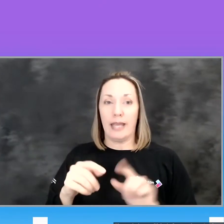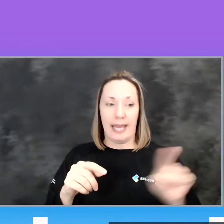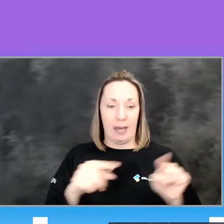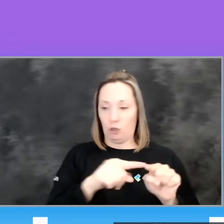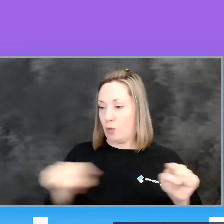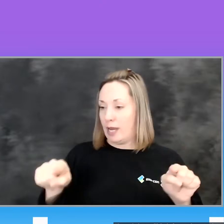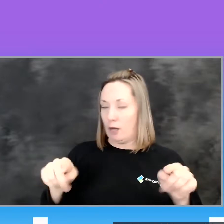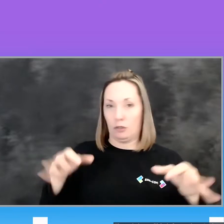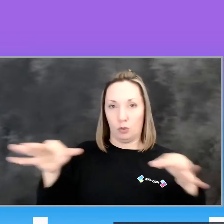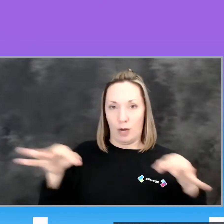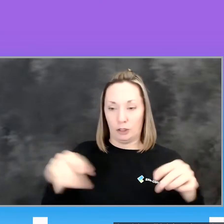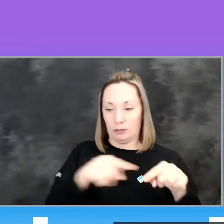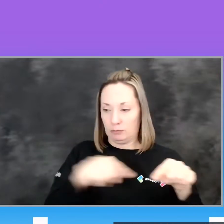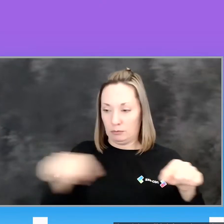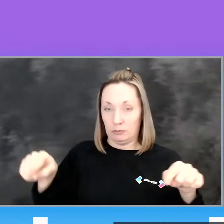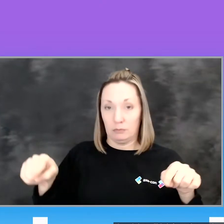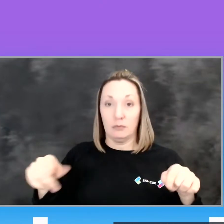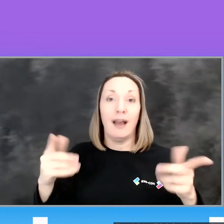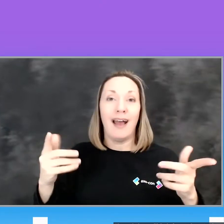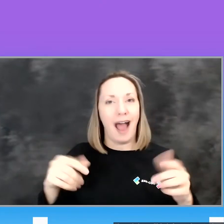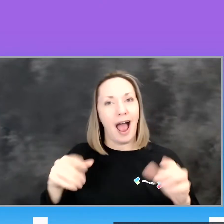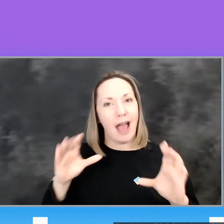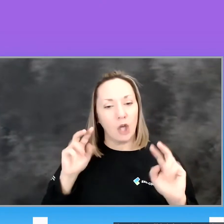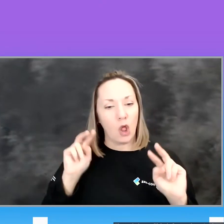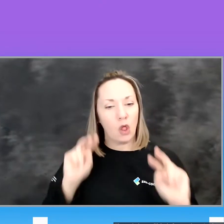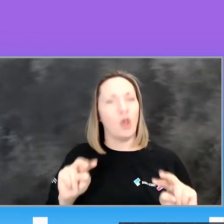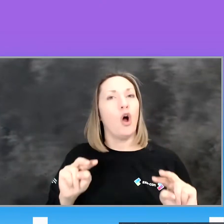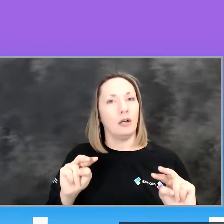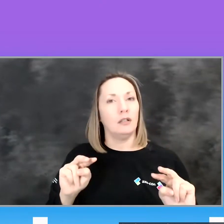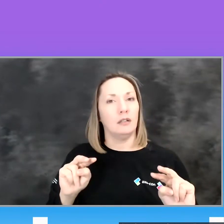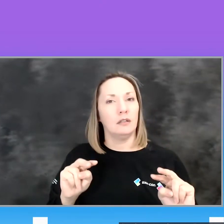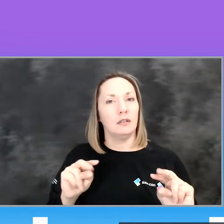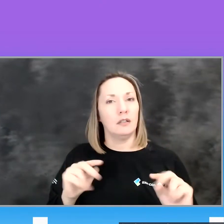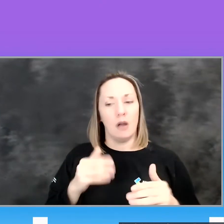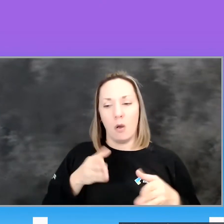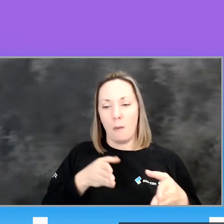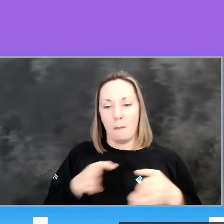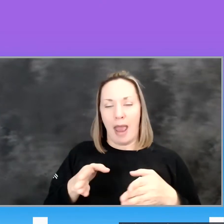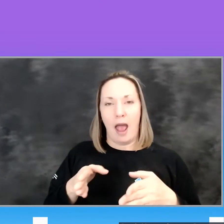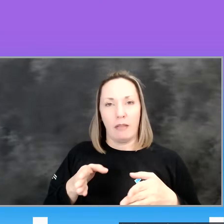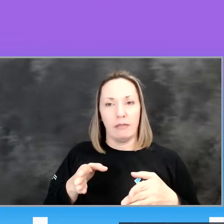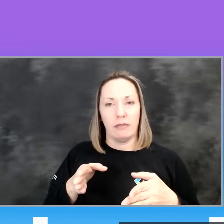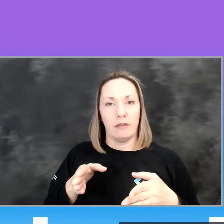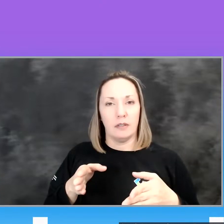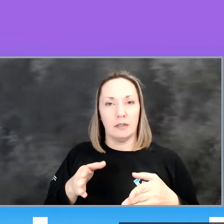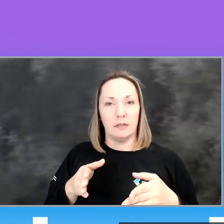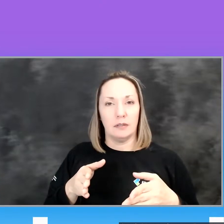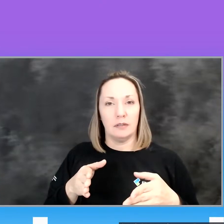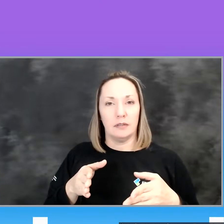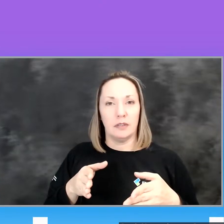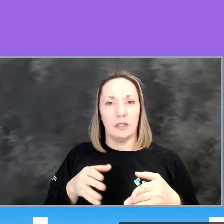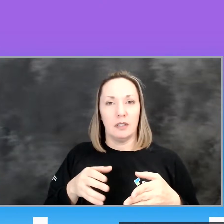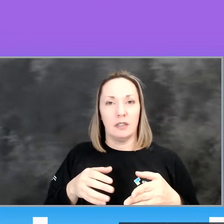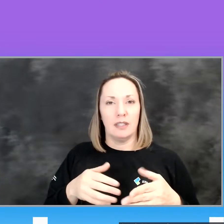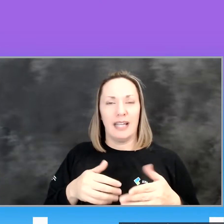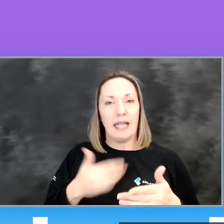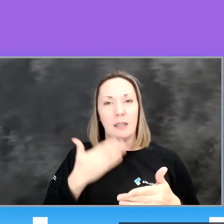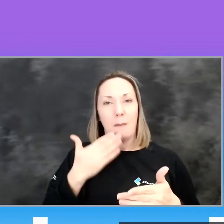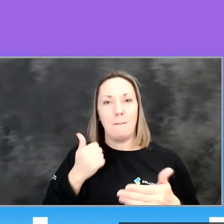I want to go from point A to point B, I can I can look at what what path has the least